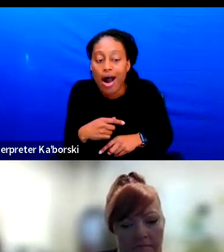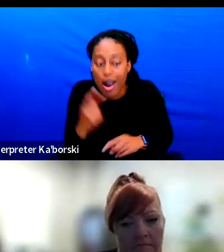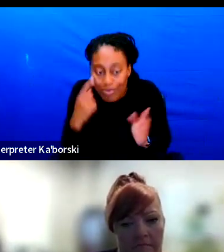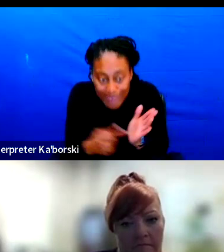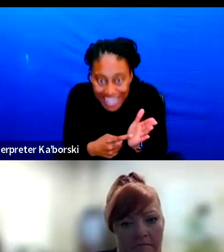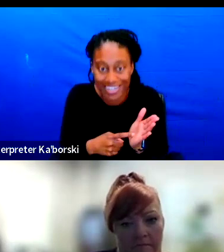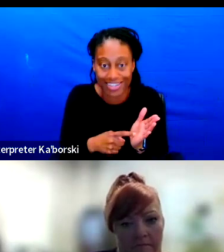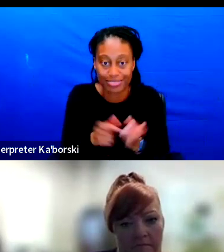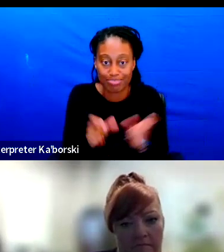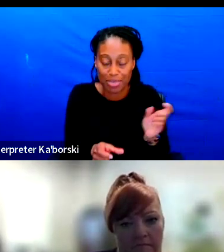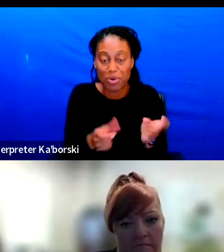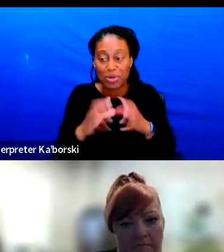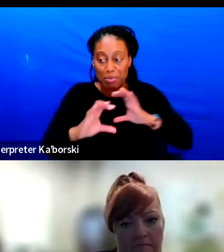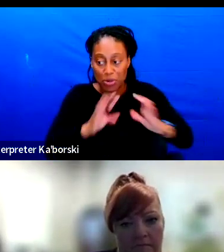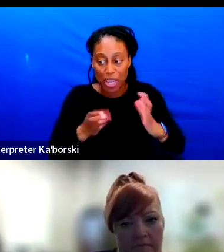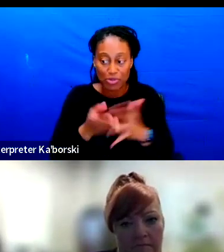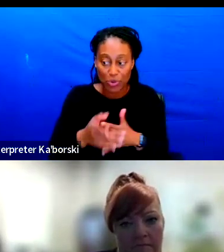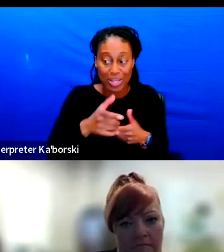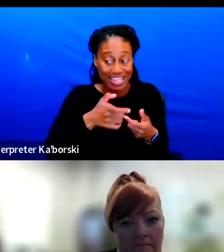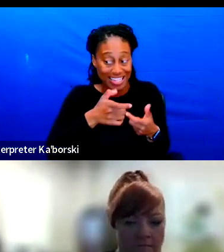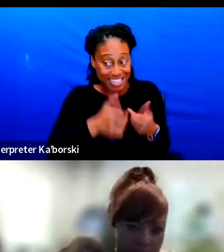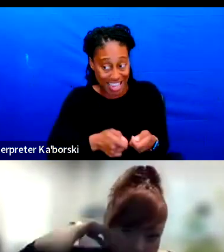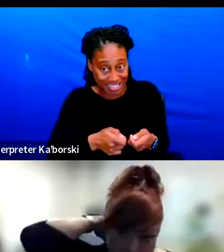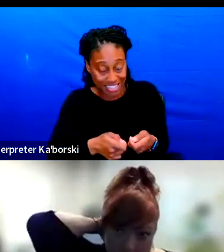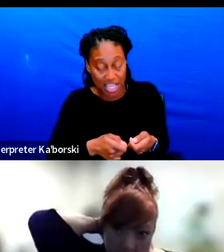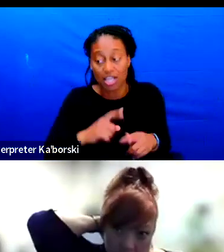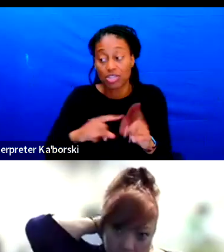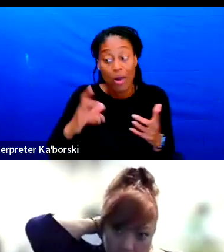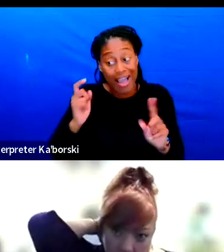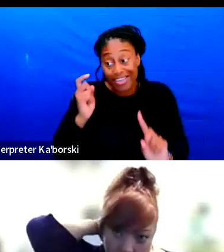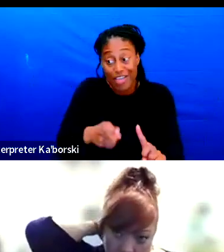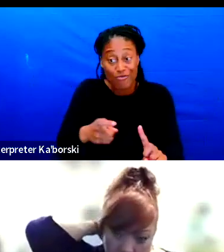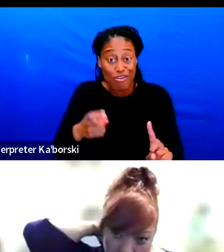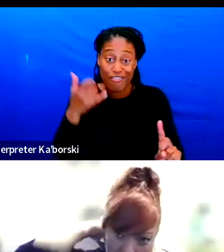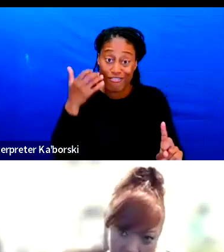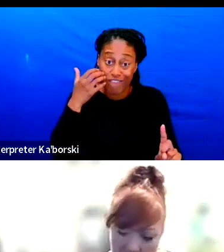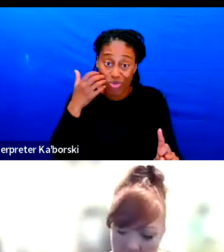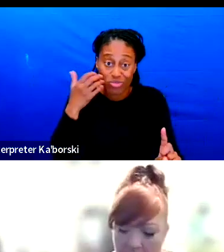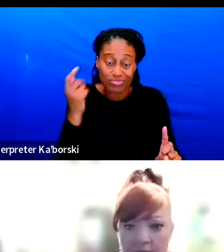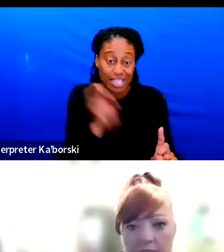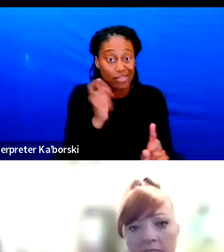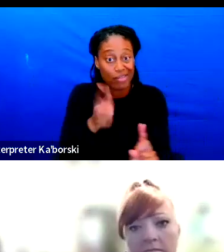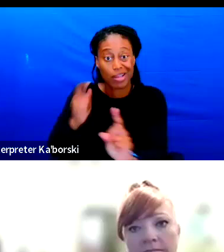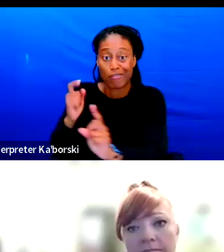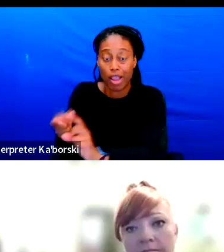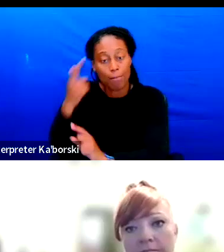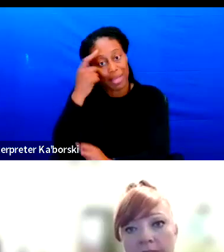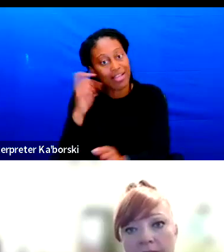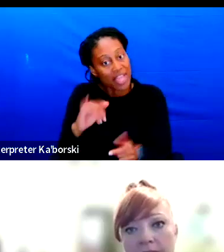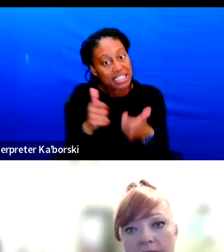Kyle Kleist: you know. So it's just it's the way things are changing. So Kyle Kleist: keeping up with the way things are going. But wonderful question, yeah.